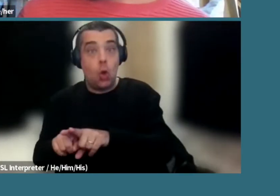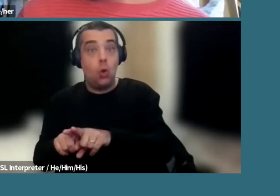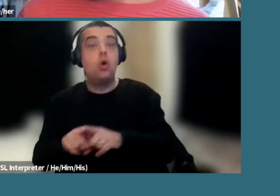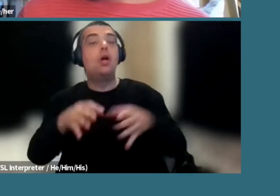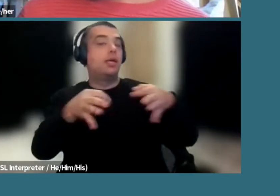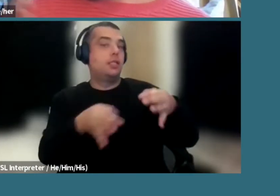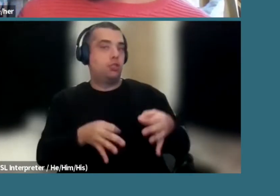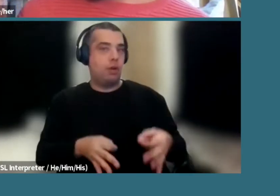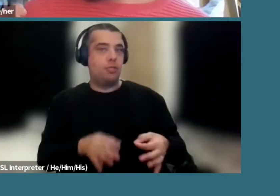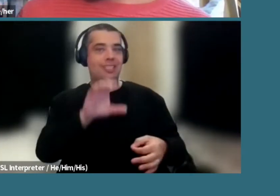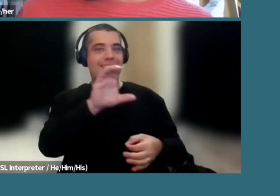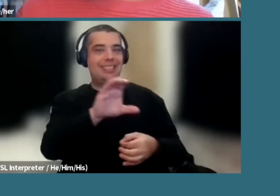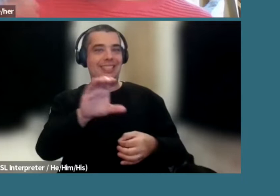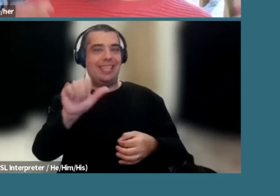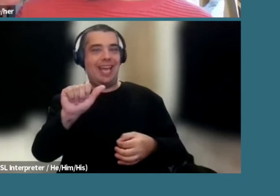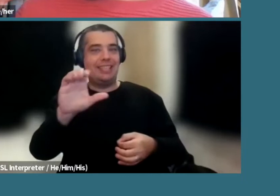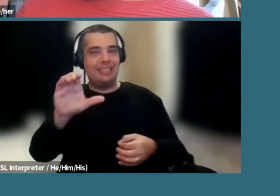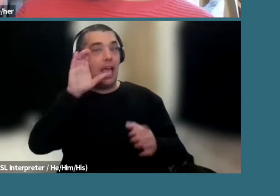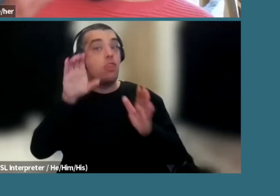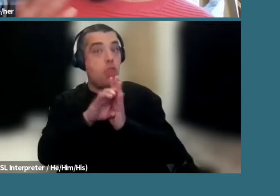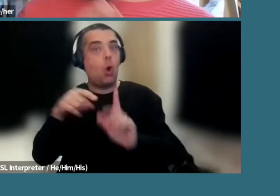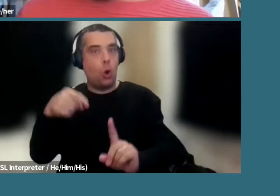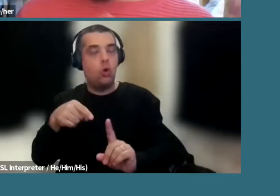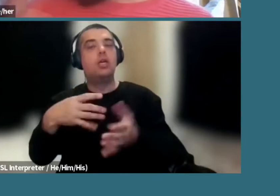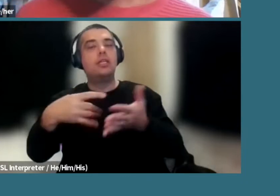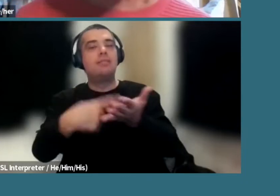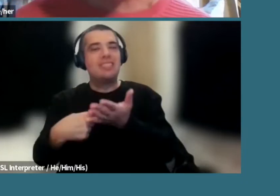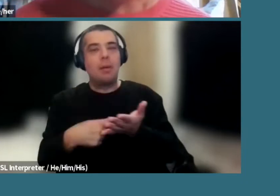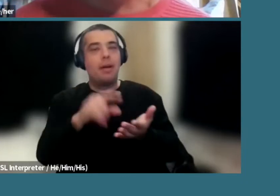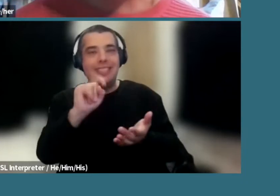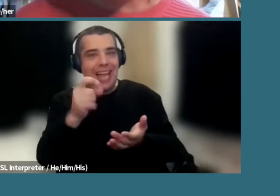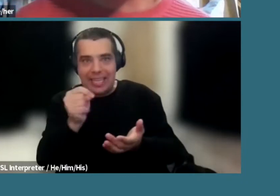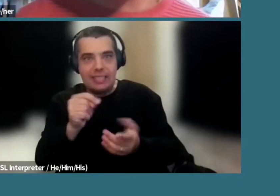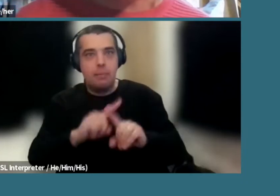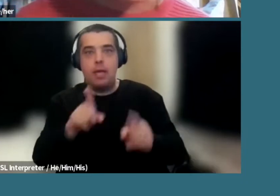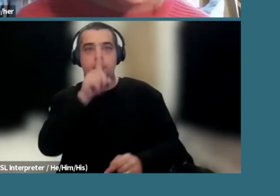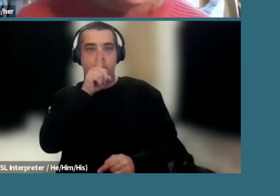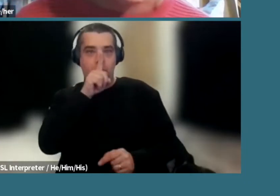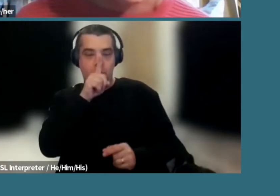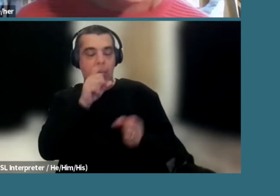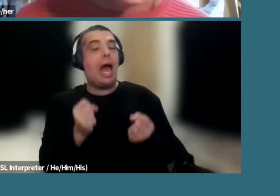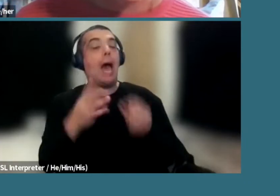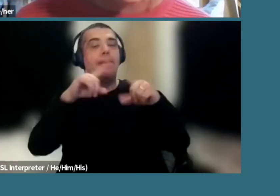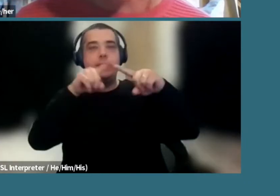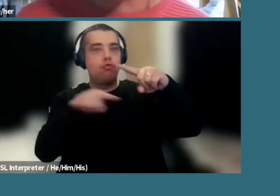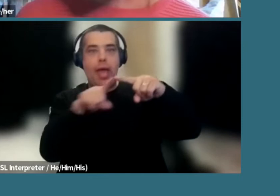of the CCAC logo, it just like talked about the text. It didn't individually talk about how many triangles are in this image, right?